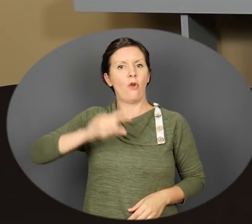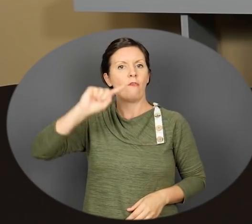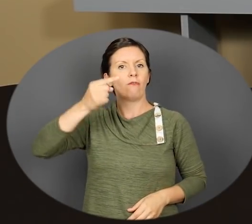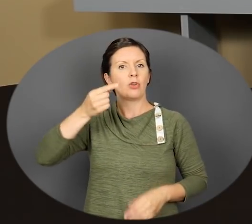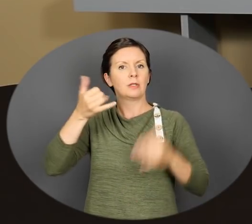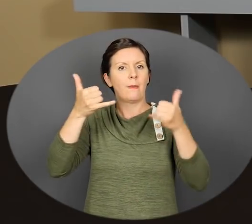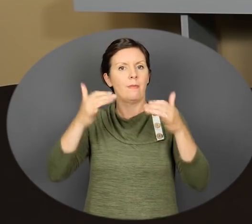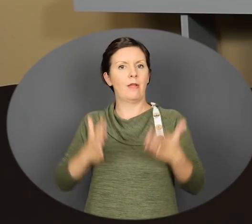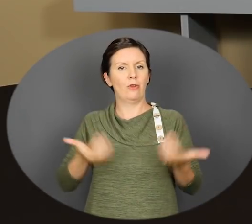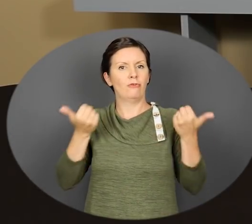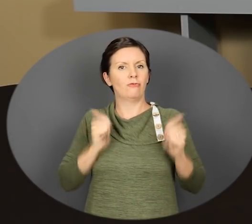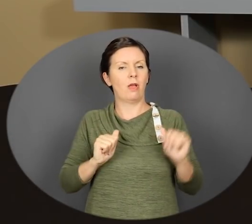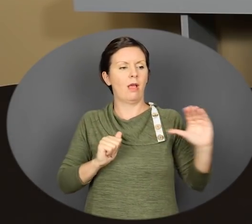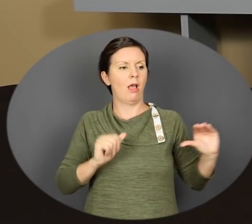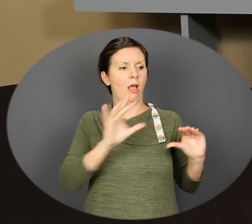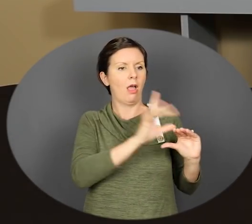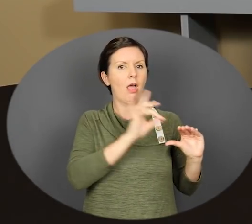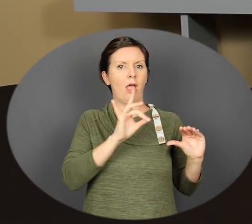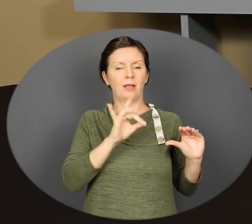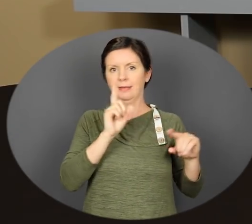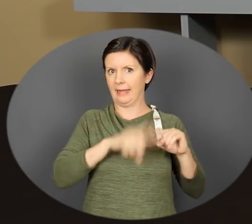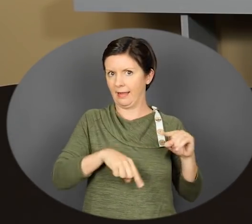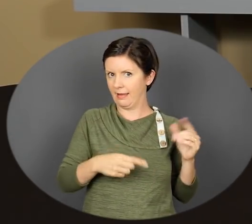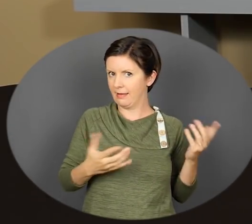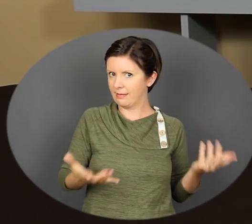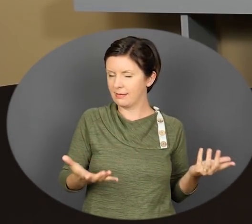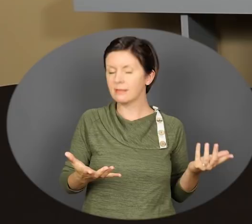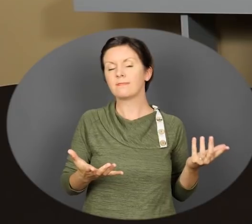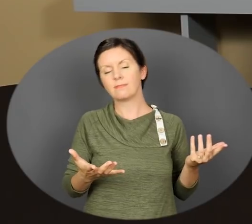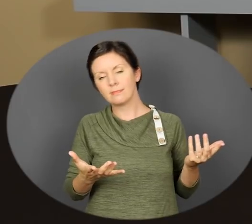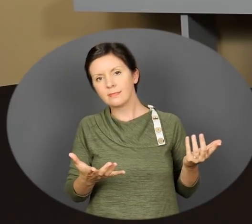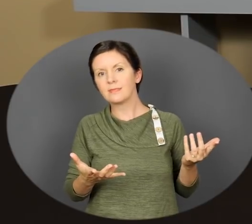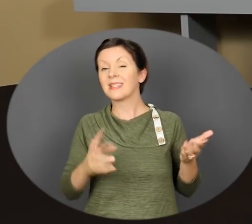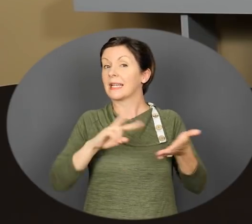who tried to draw a tile and couldn't. And that also means that as soon as more tiles